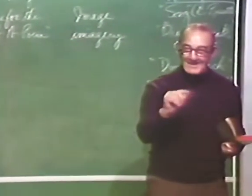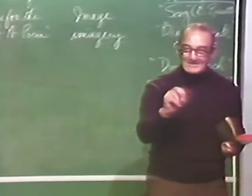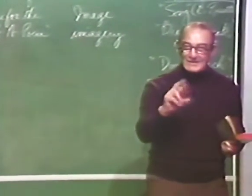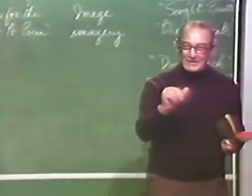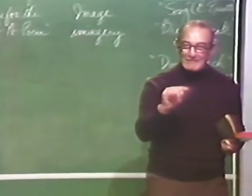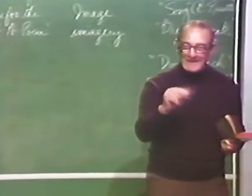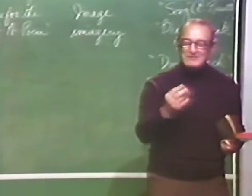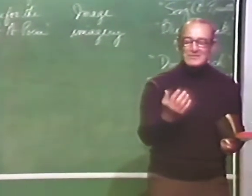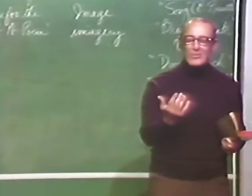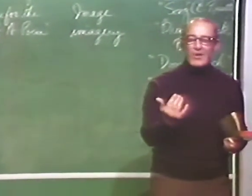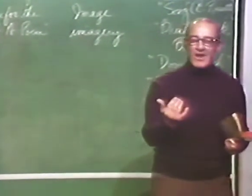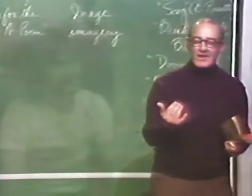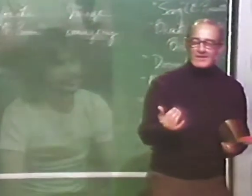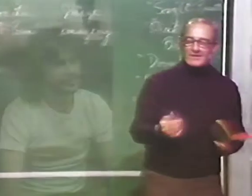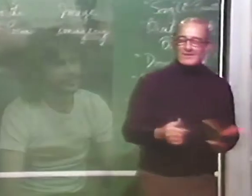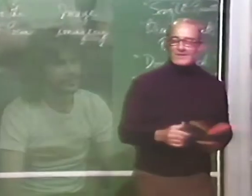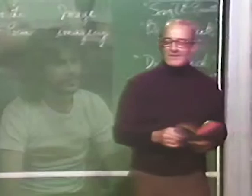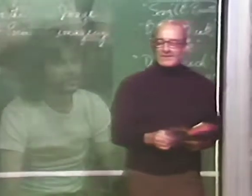YEAH. ALLITERATION. WHY?